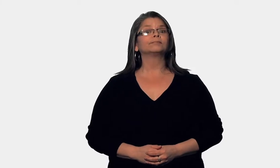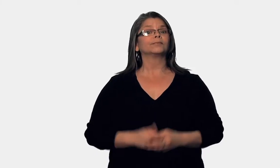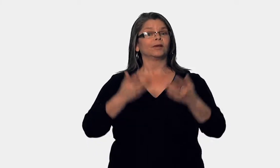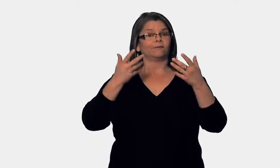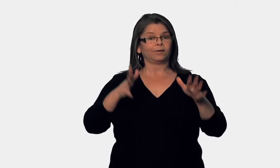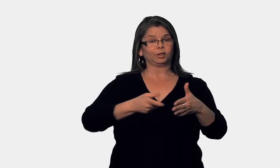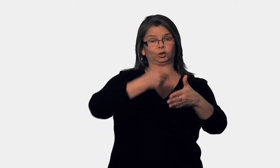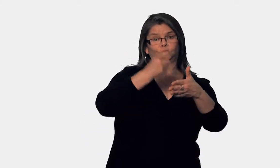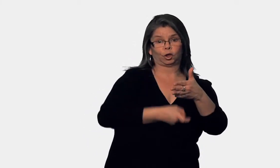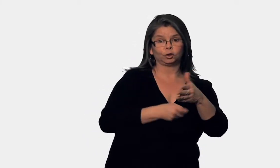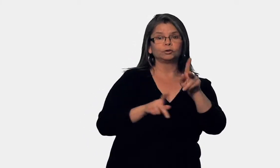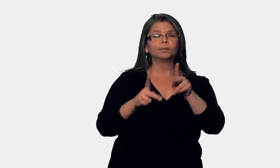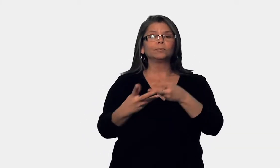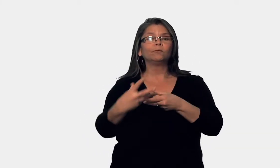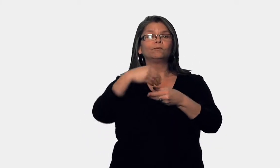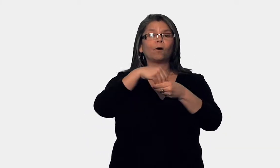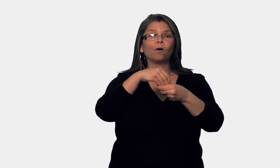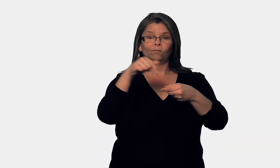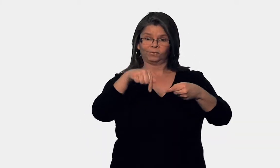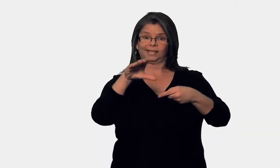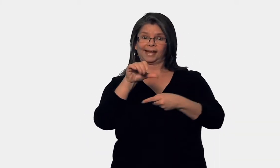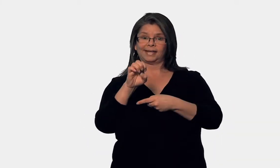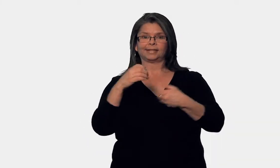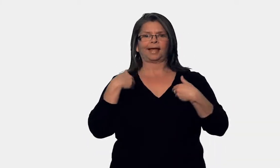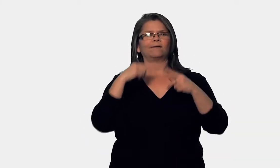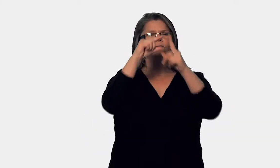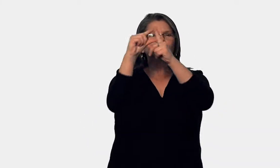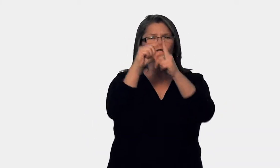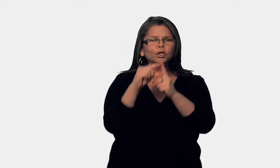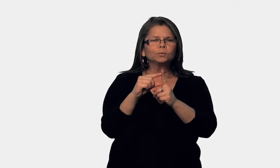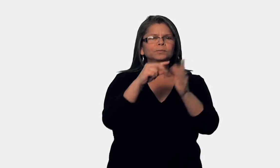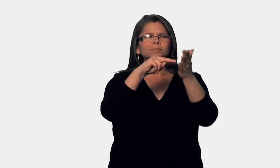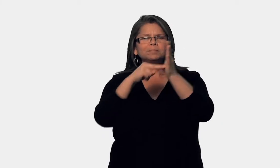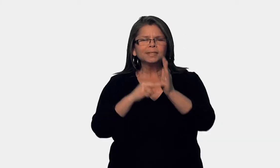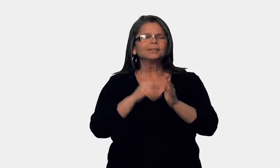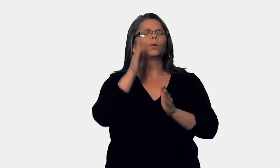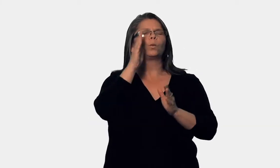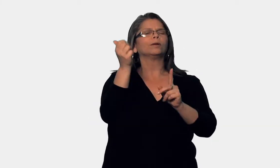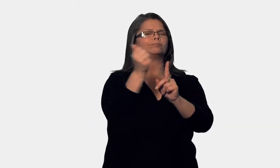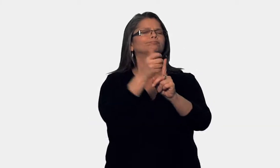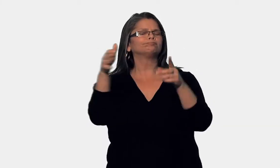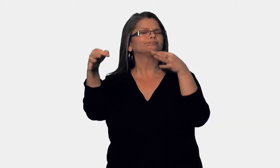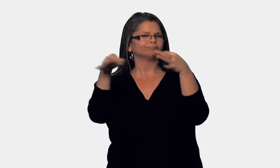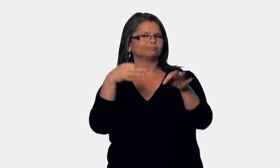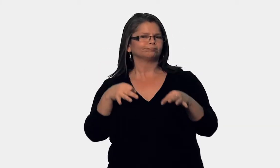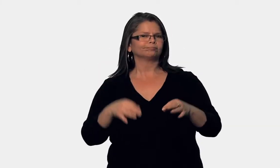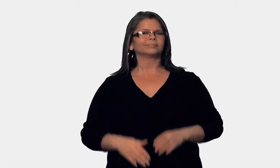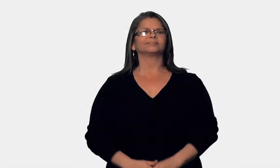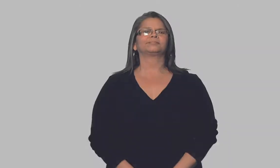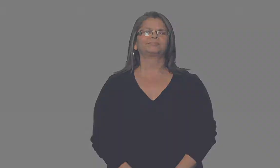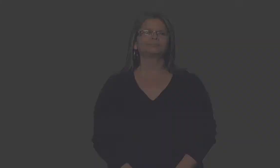After a charge is laid, these are terms you will hear about the people involved in the case.